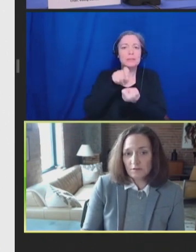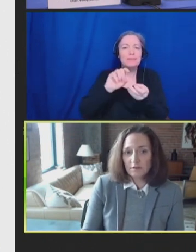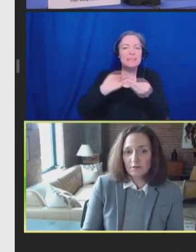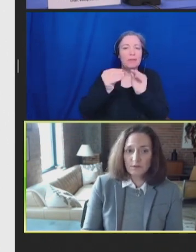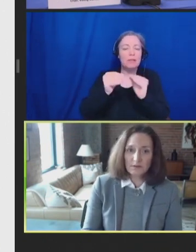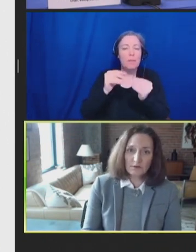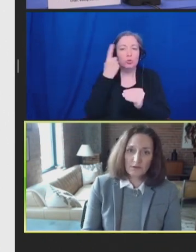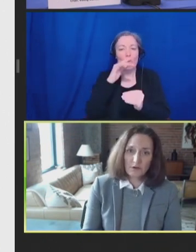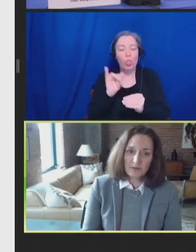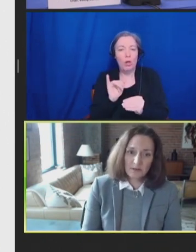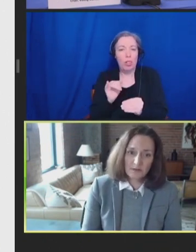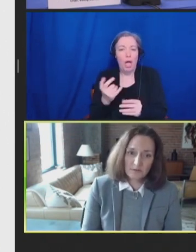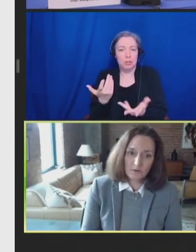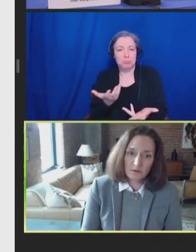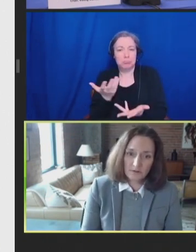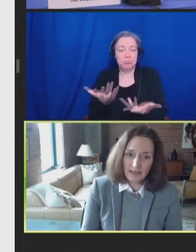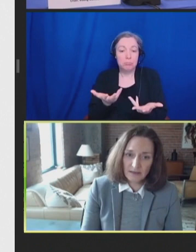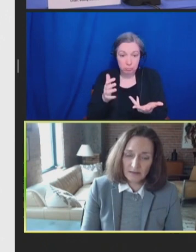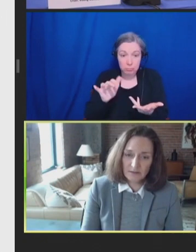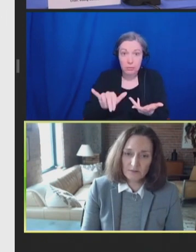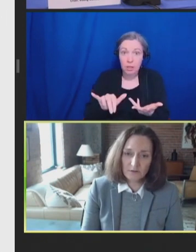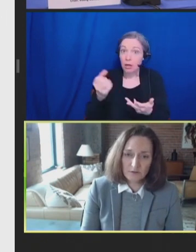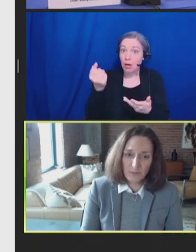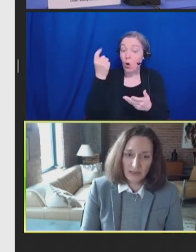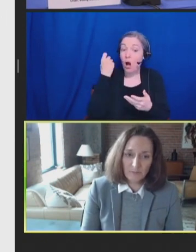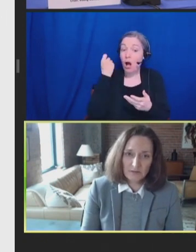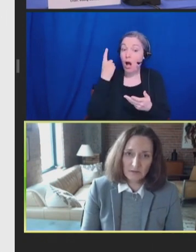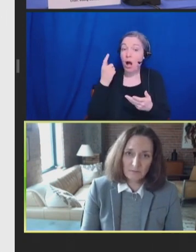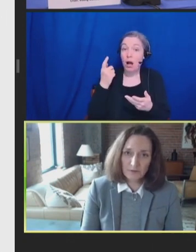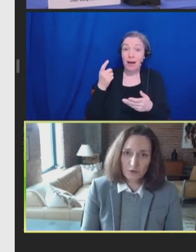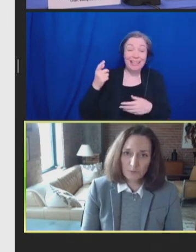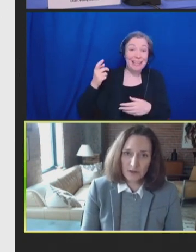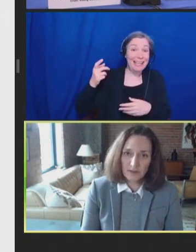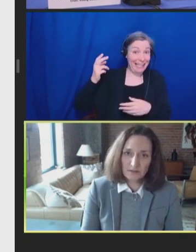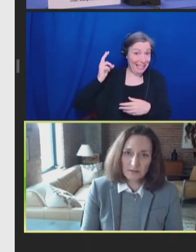In addition, just to note that there is always a historical lag in insurance payments for new